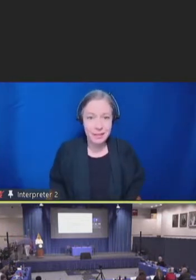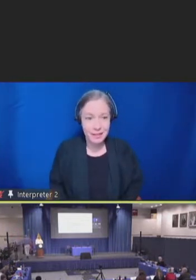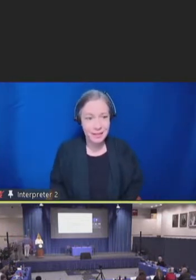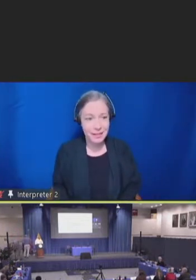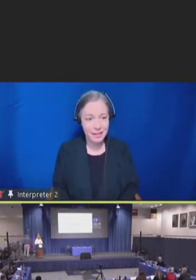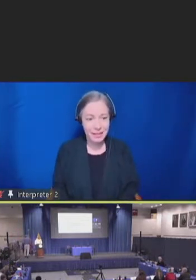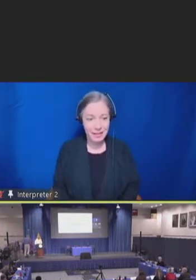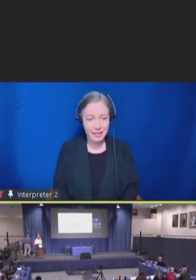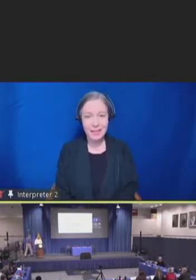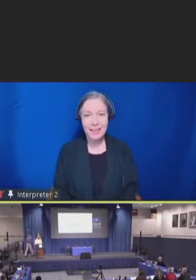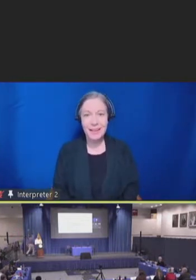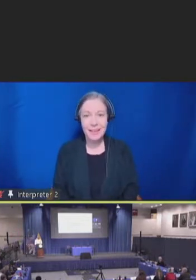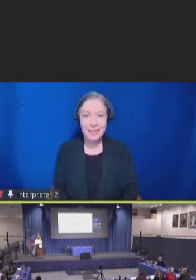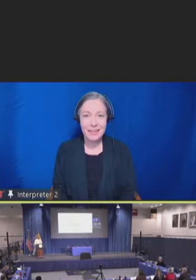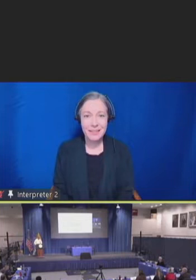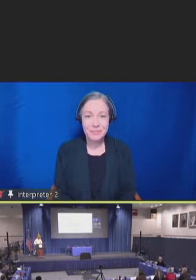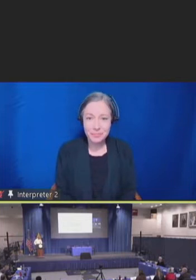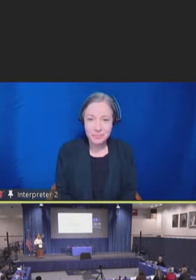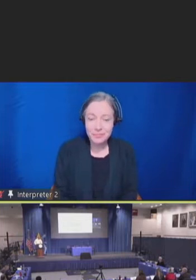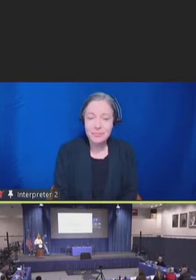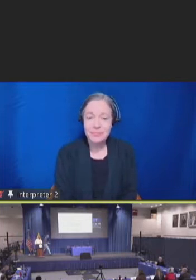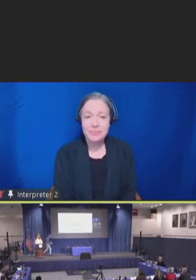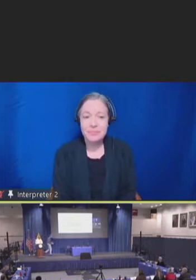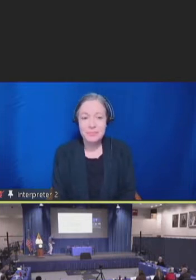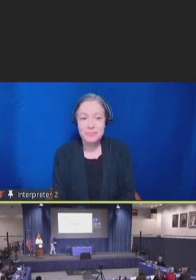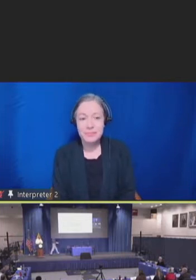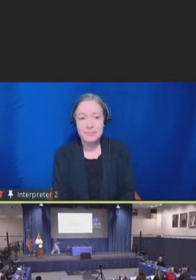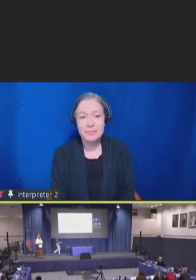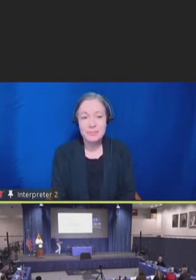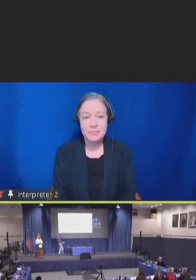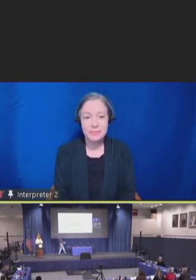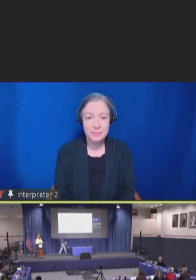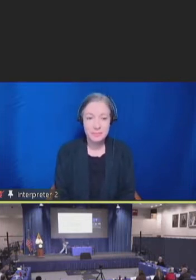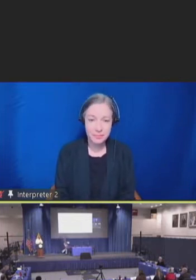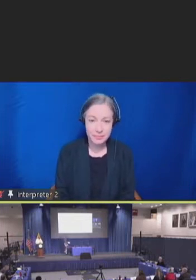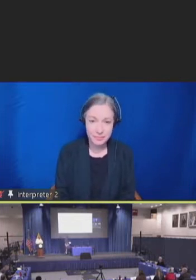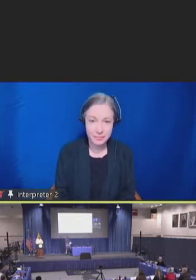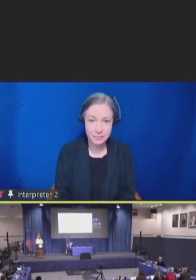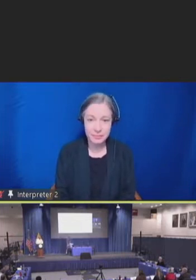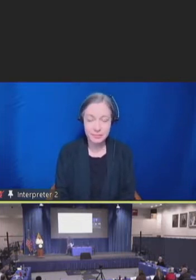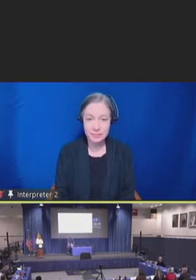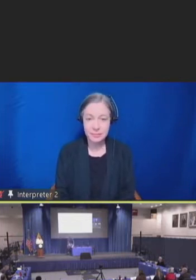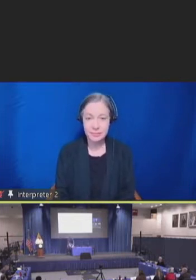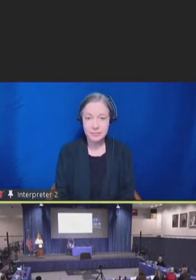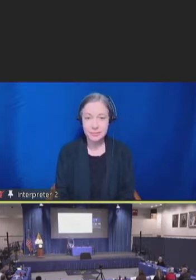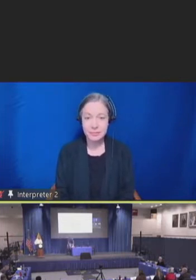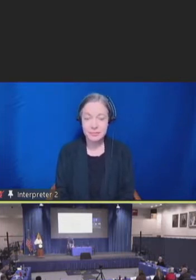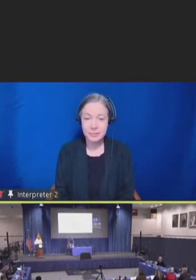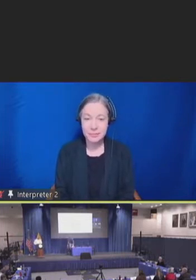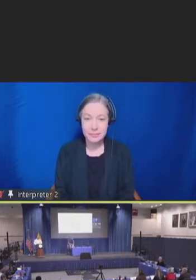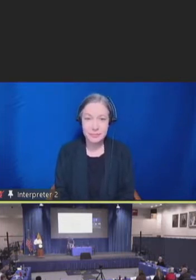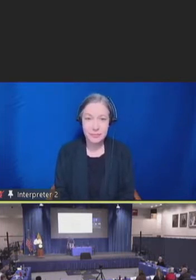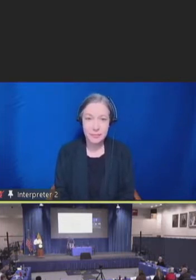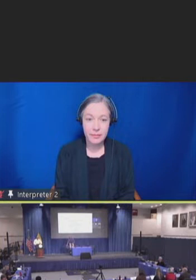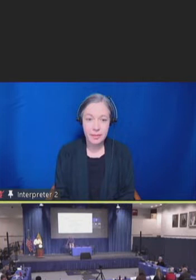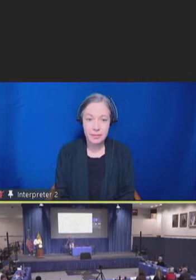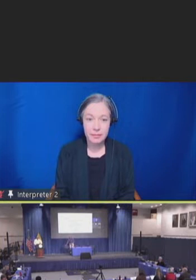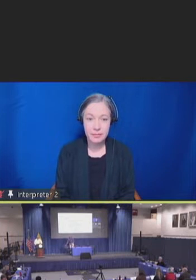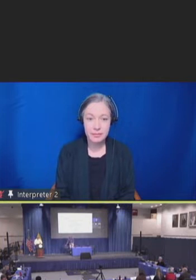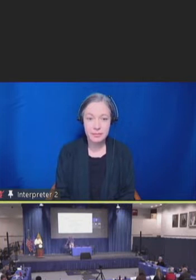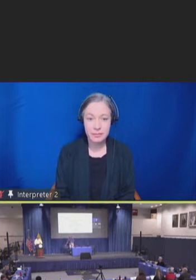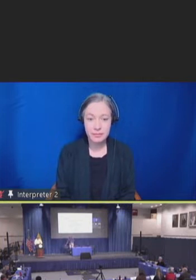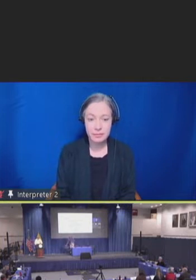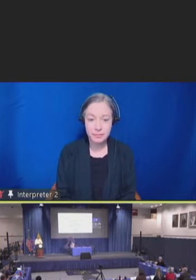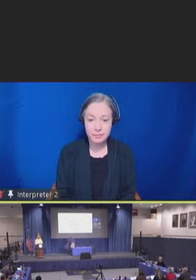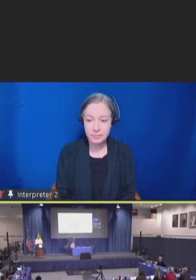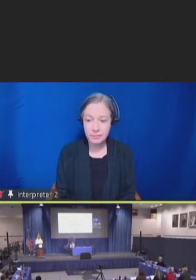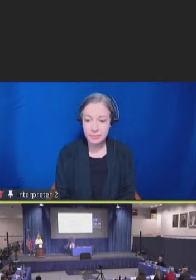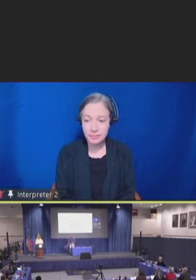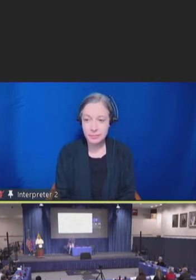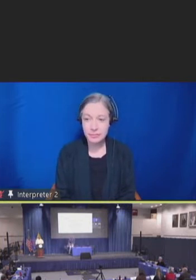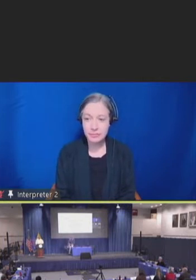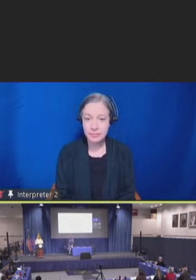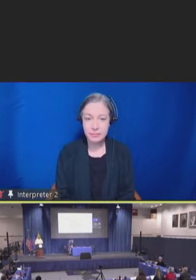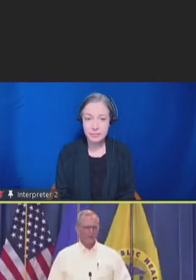Stephen Rinderknecht: Hey.